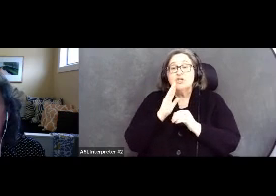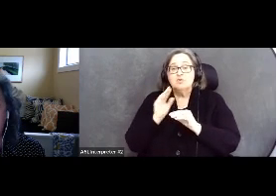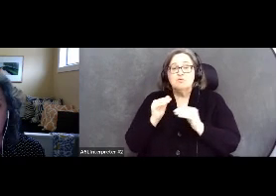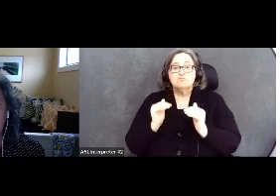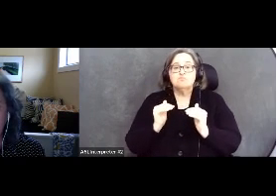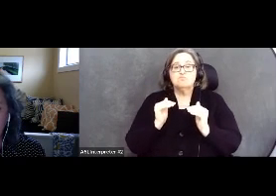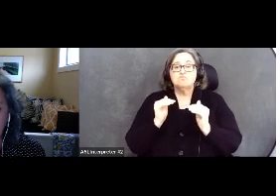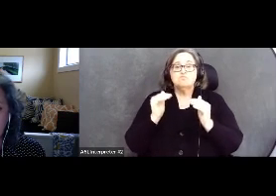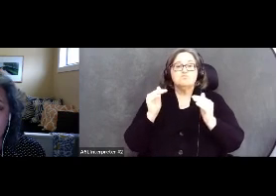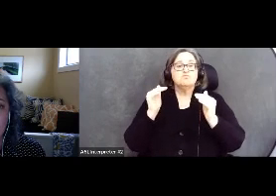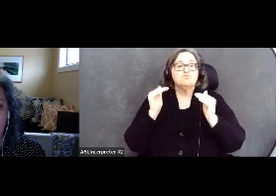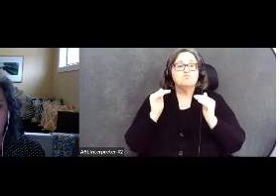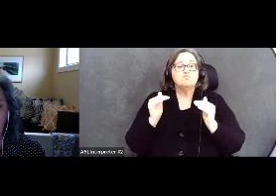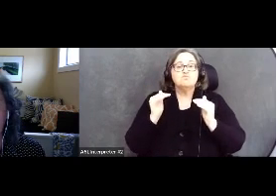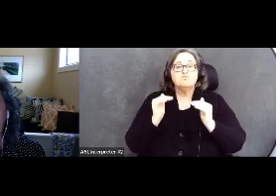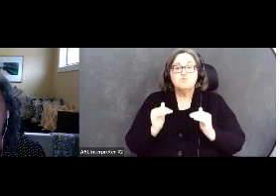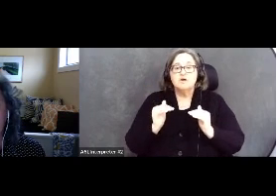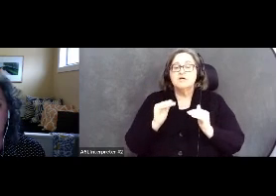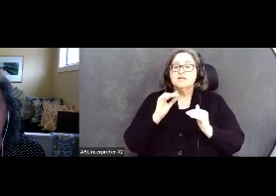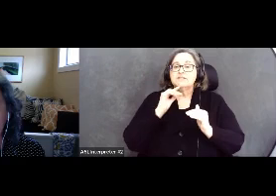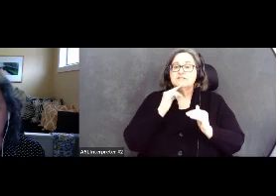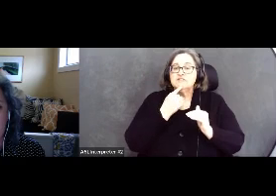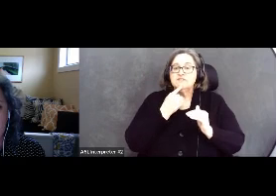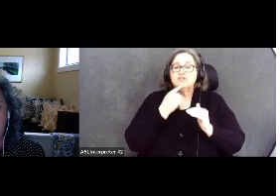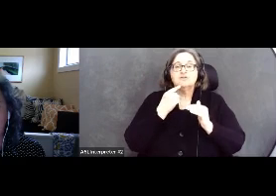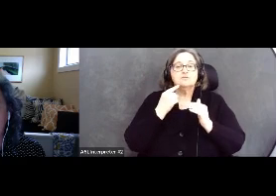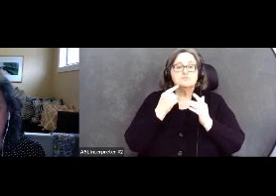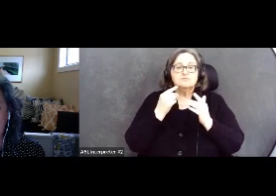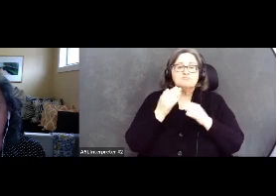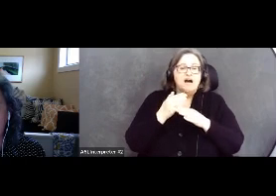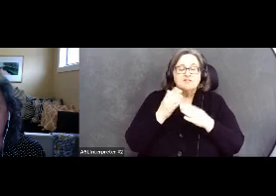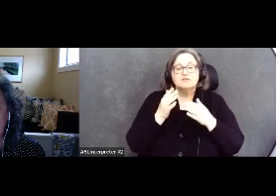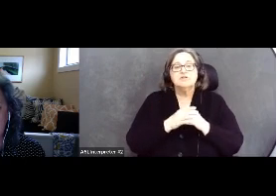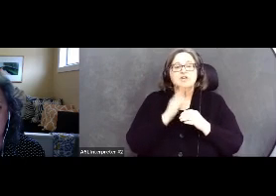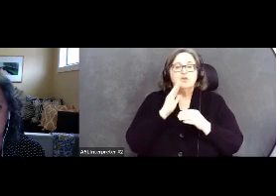or severe brain injury, we move them up to problem solving or flex teams or student assistance teams.